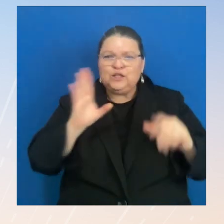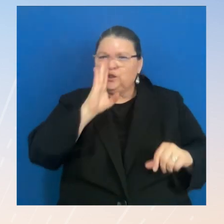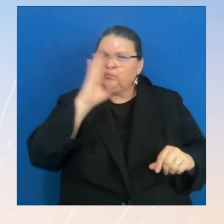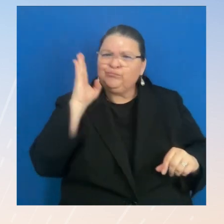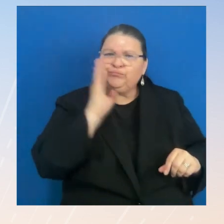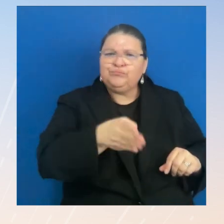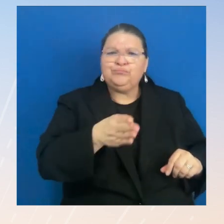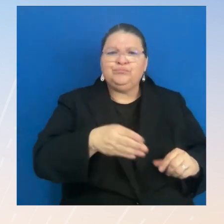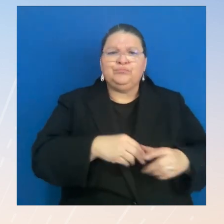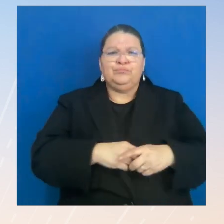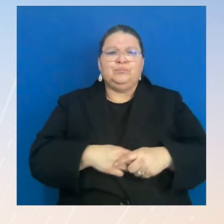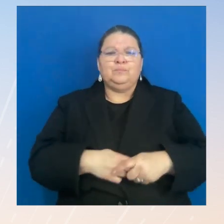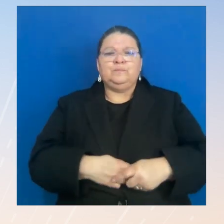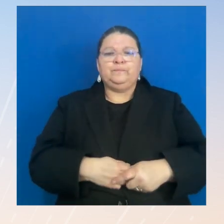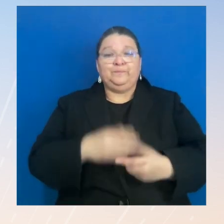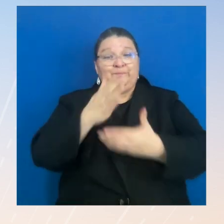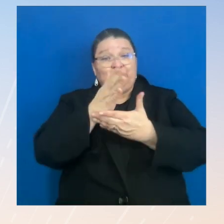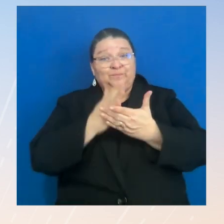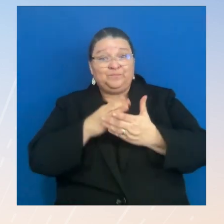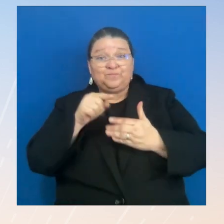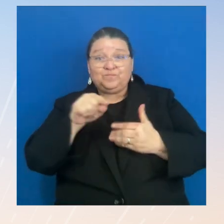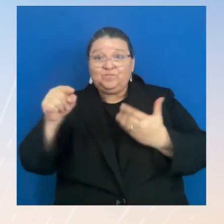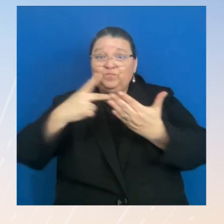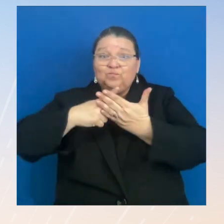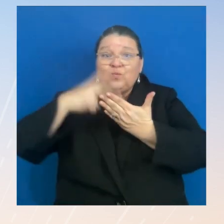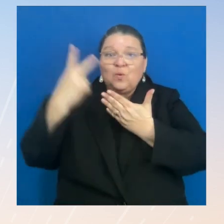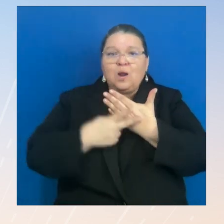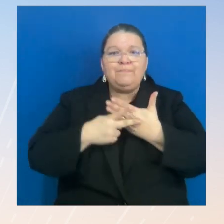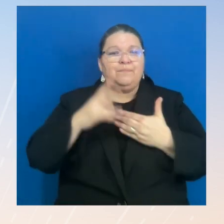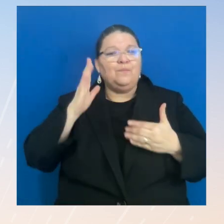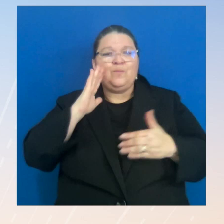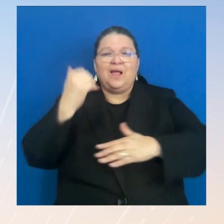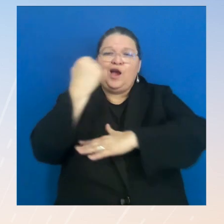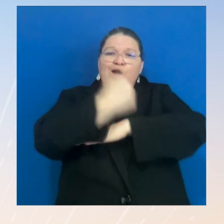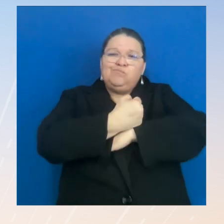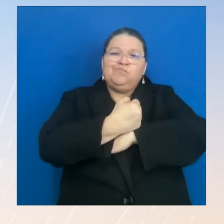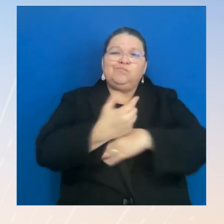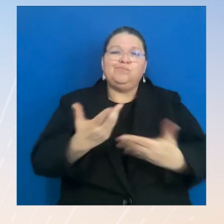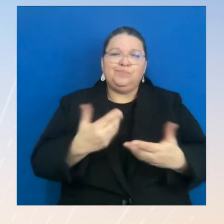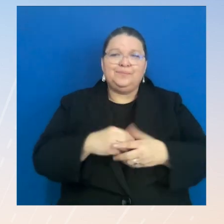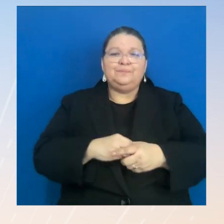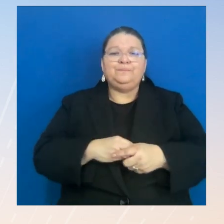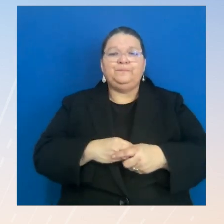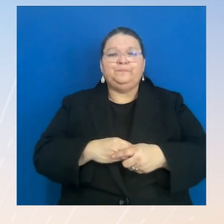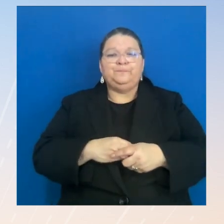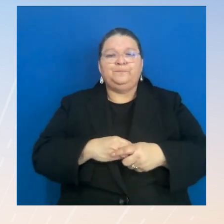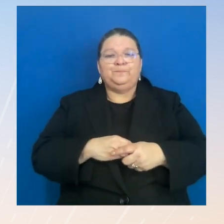funding for treatments for immunocompromised, providing free tests and masks,